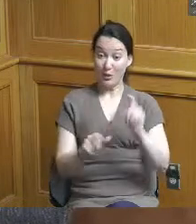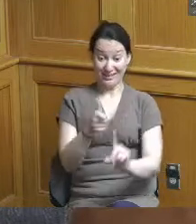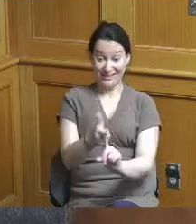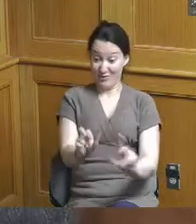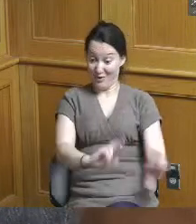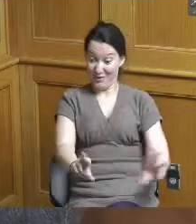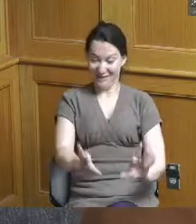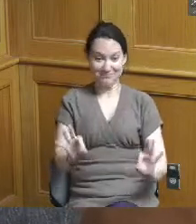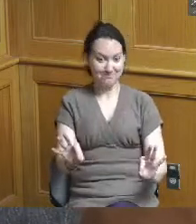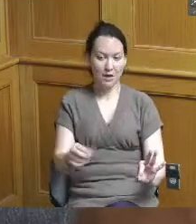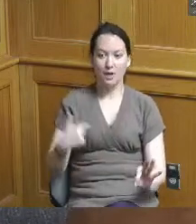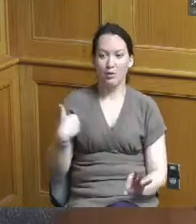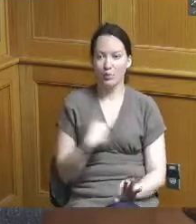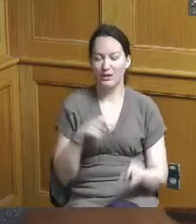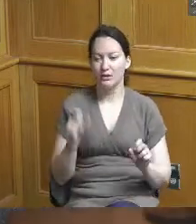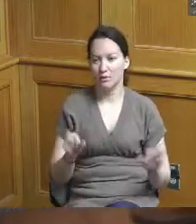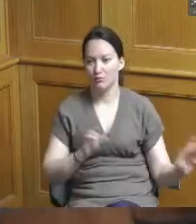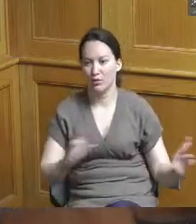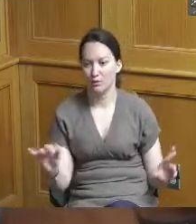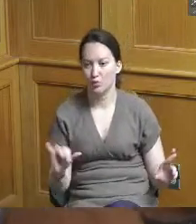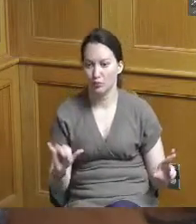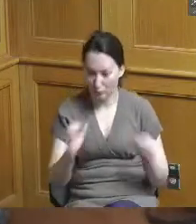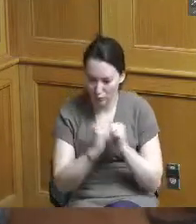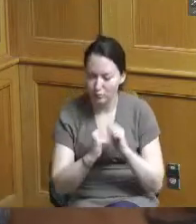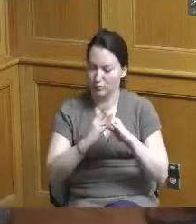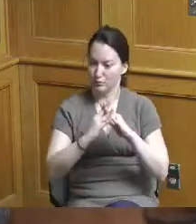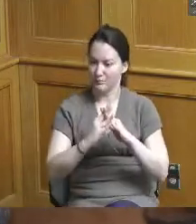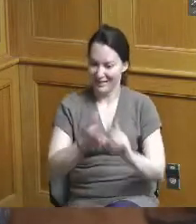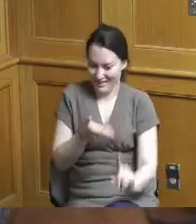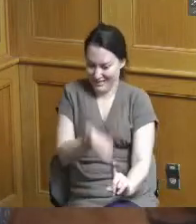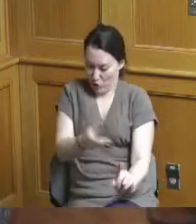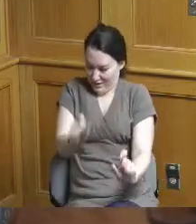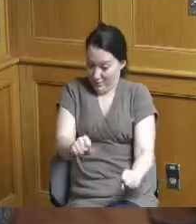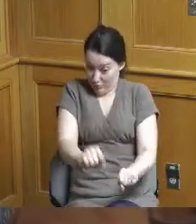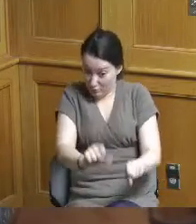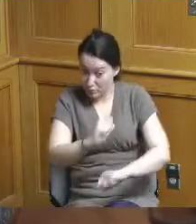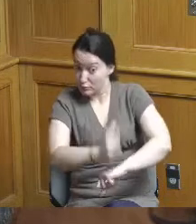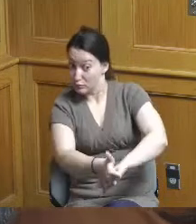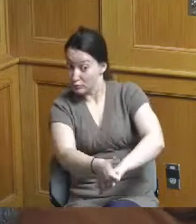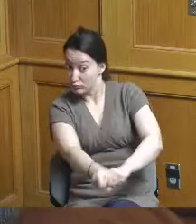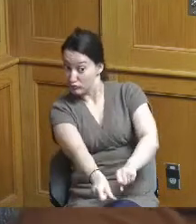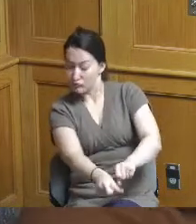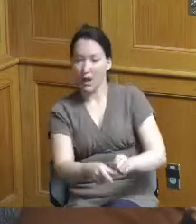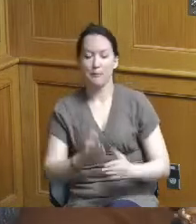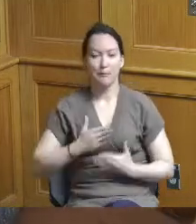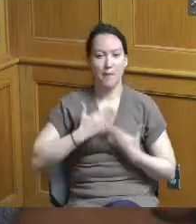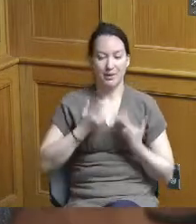we got to be ready to put something on the site and I'm glad to see that some things are finally